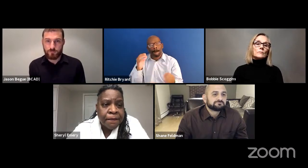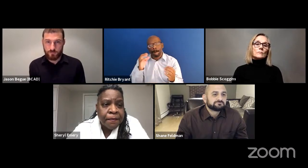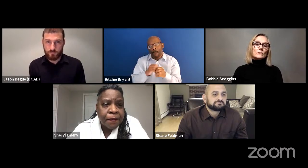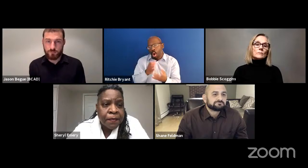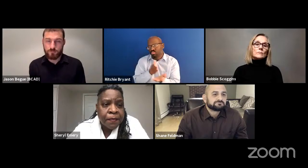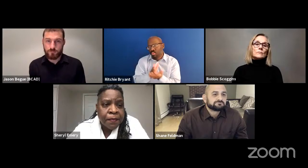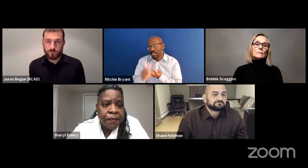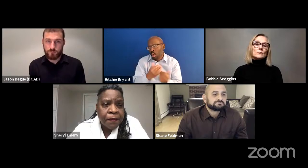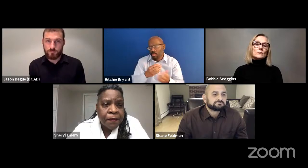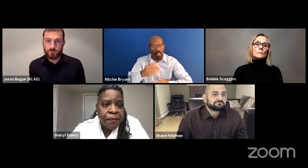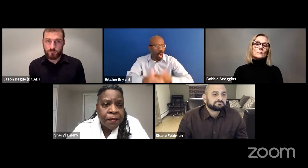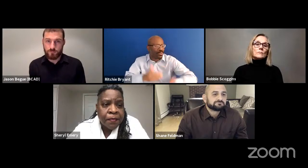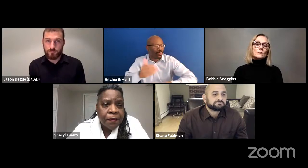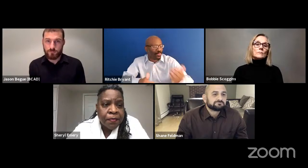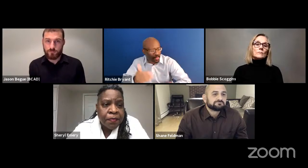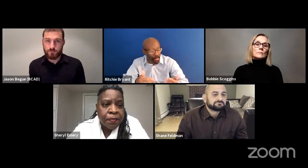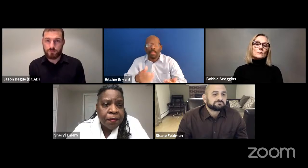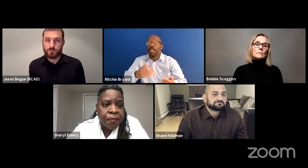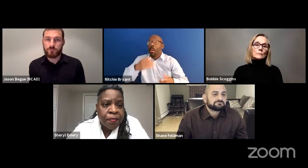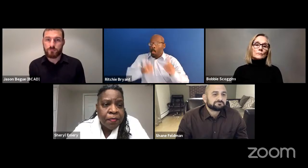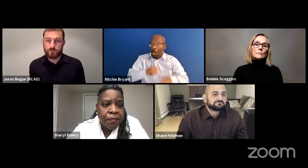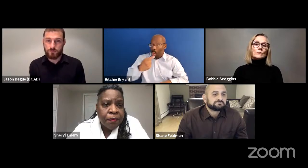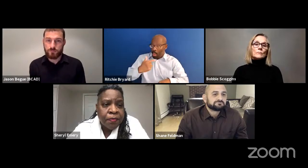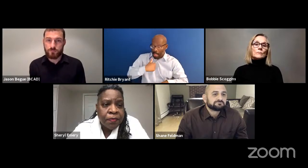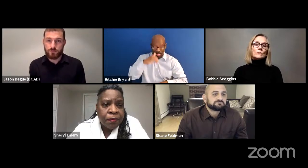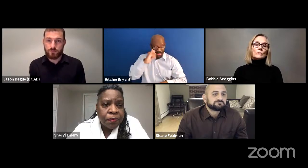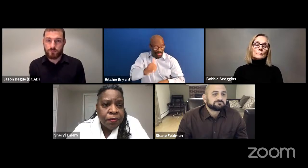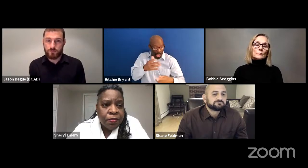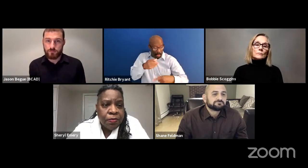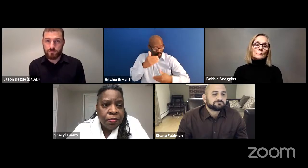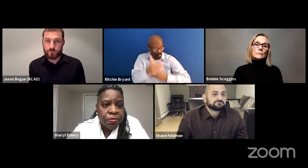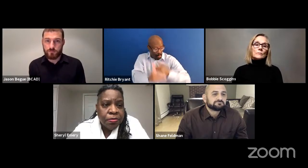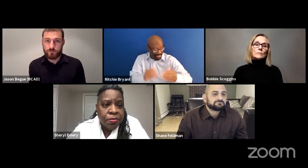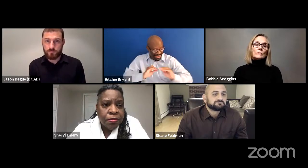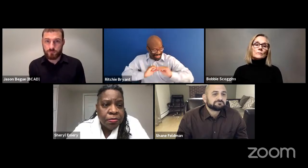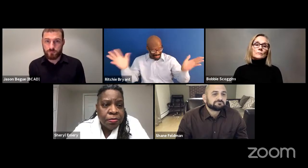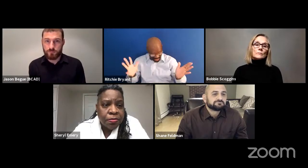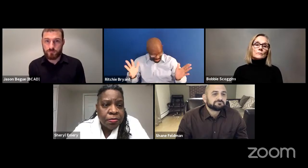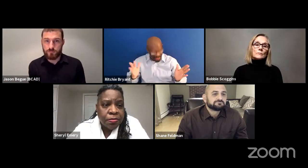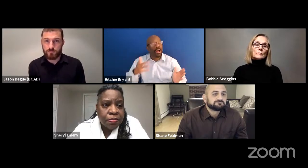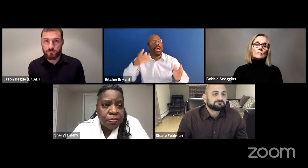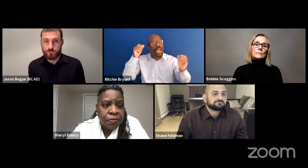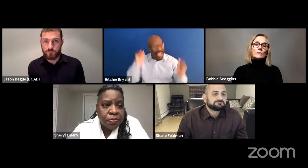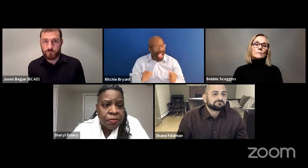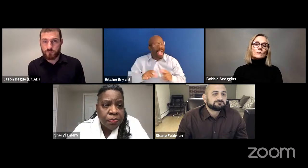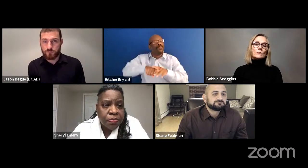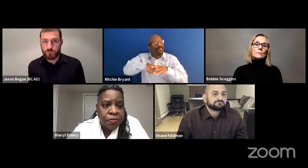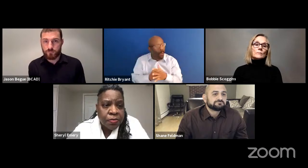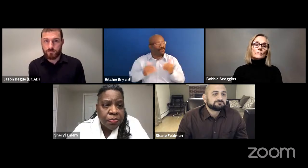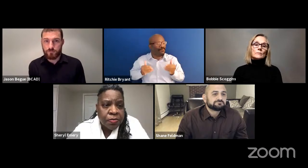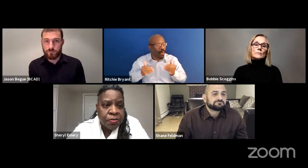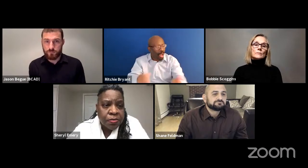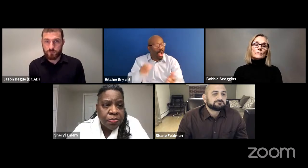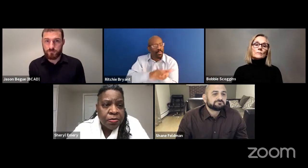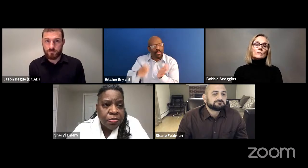That's something to remember. You need to be transparent in the process. Once the process